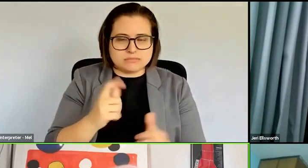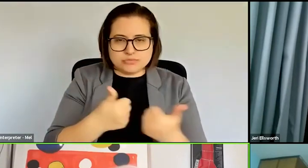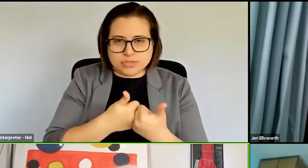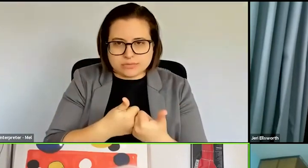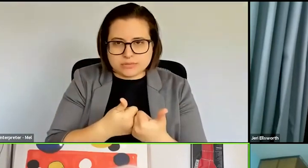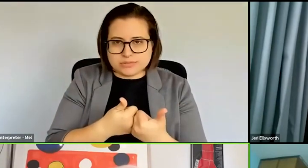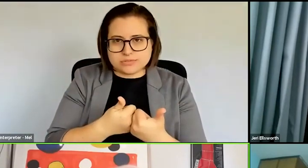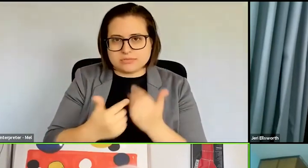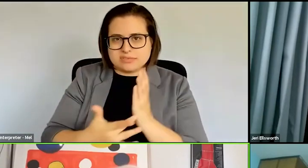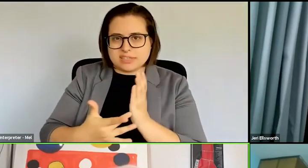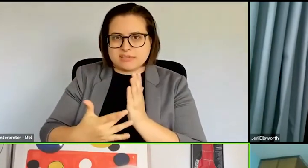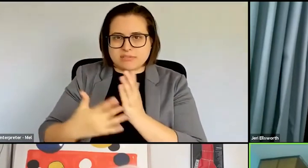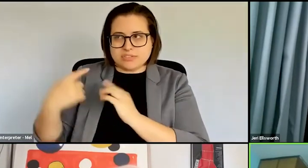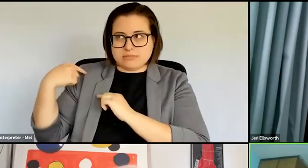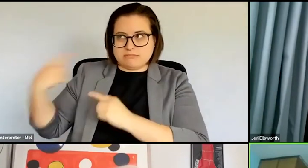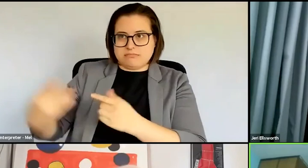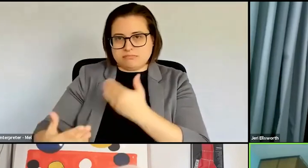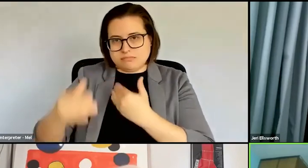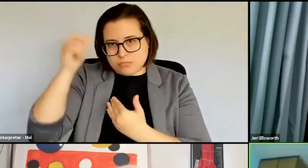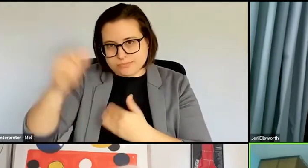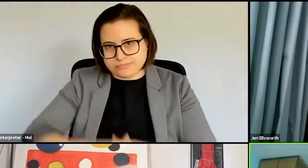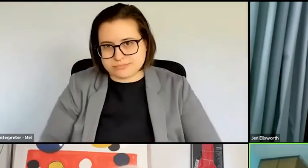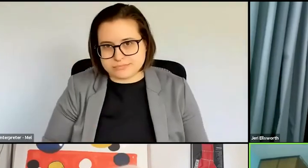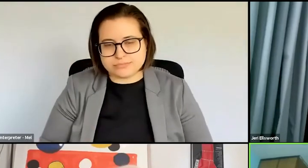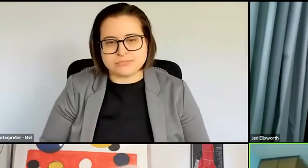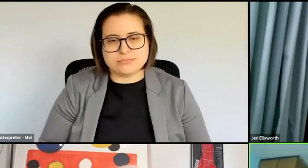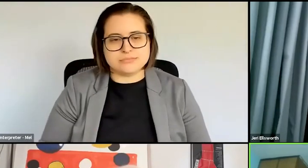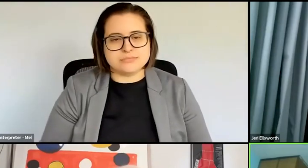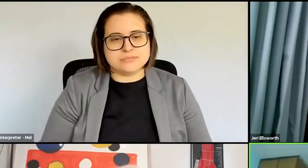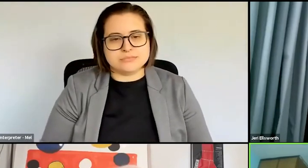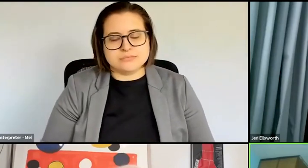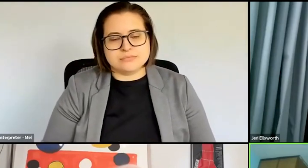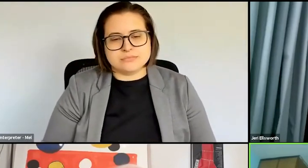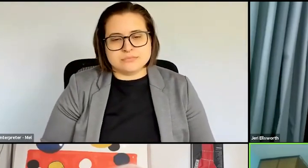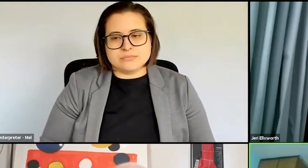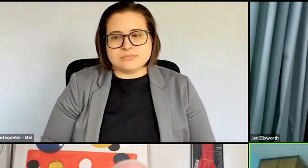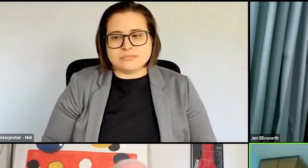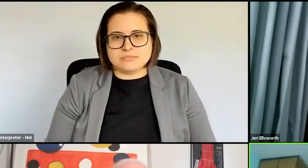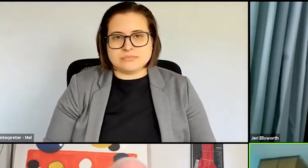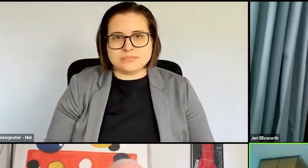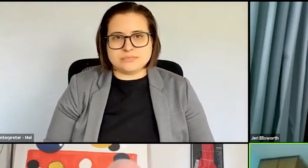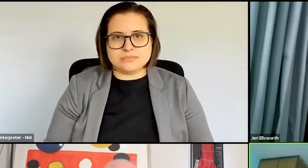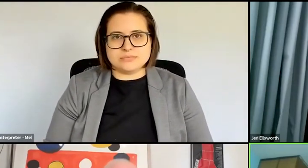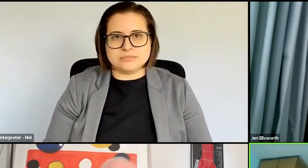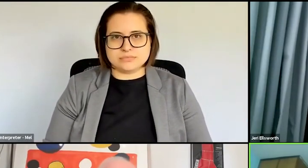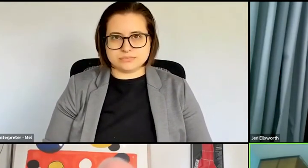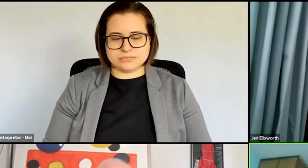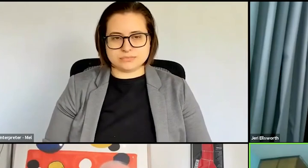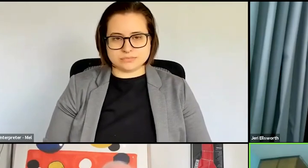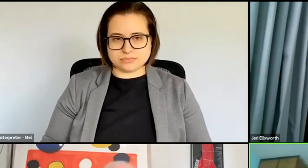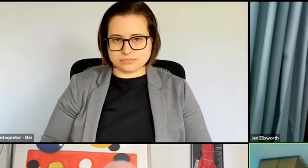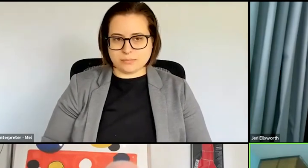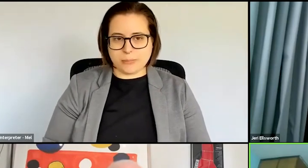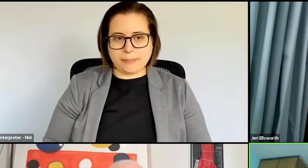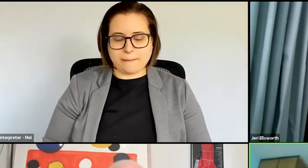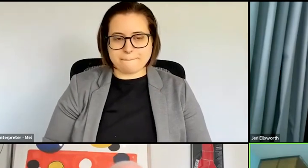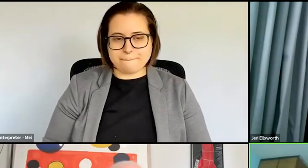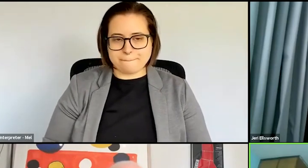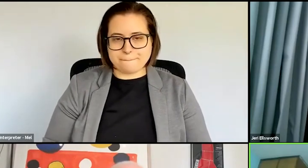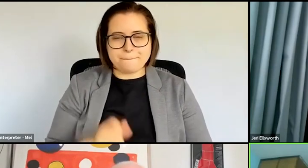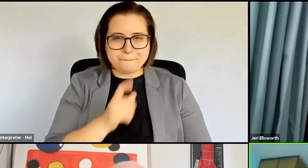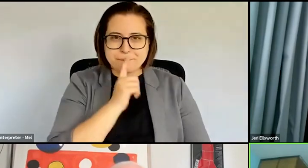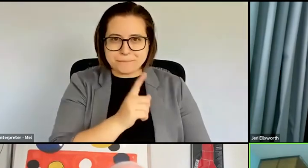Sure and I mean this really brings us to you know what-- when do we delegate and when